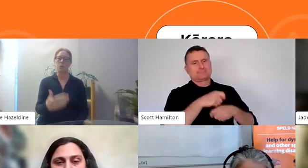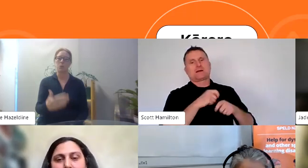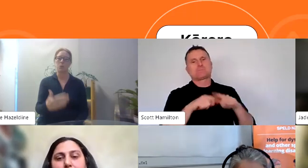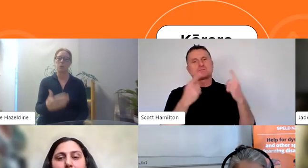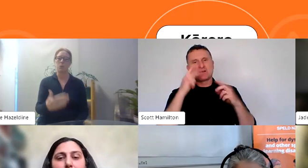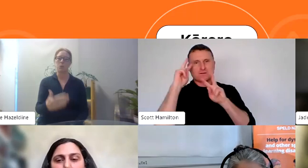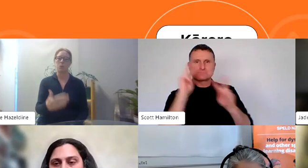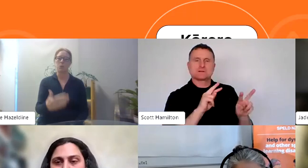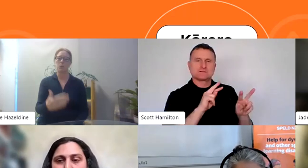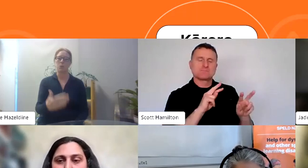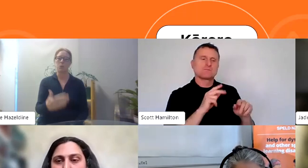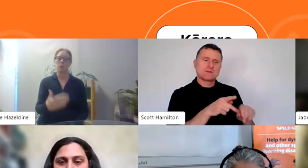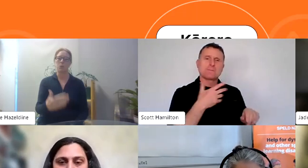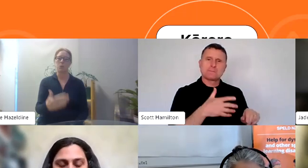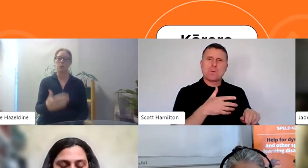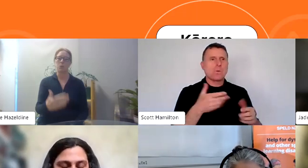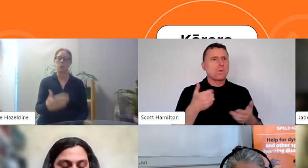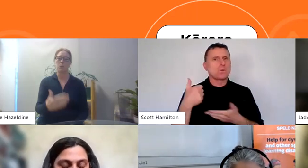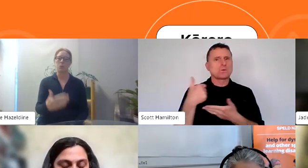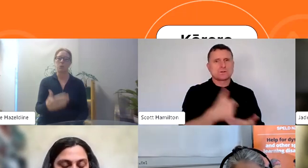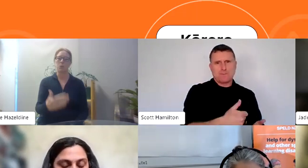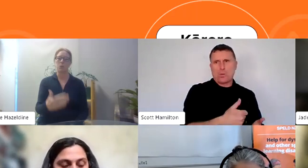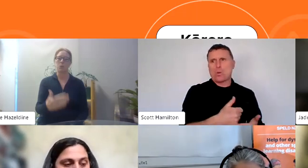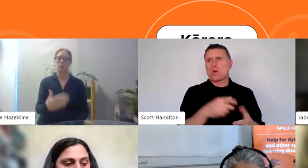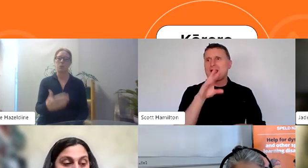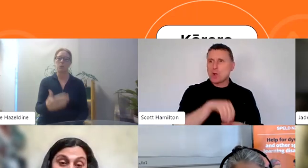sector to ensure that inclusion and belonging happens. So you're